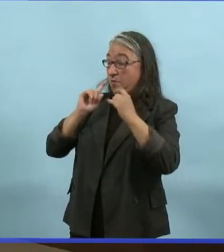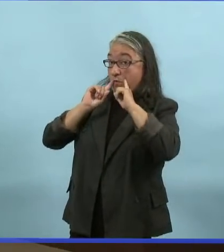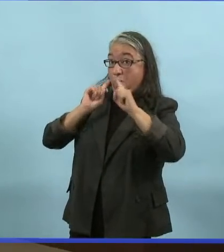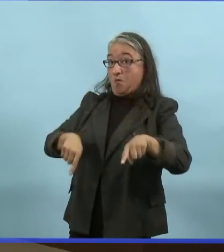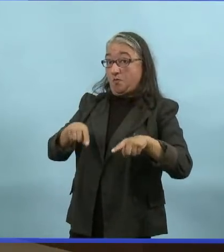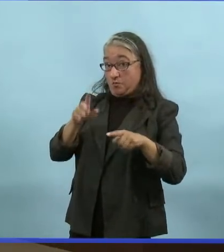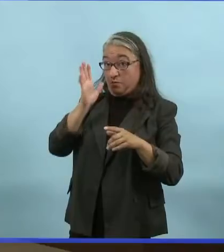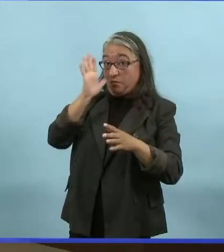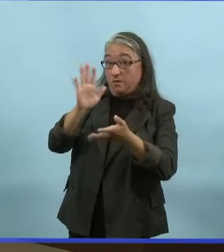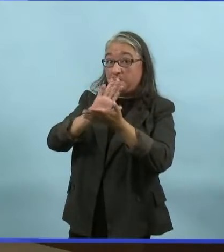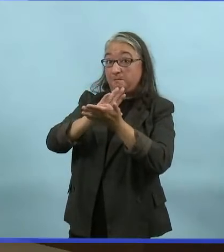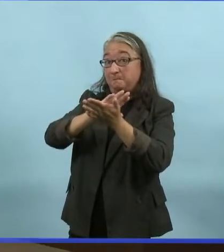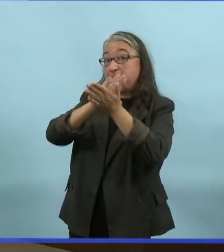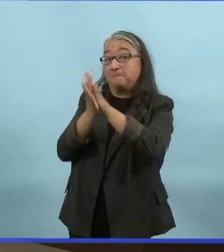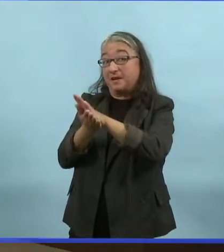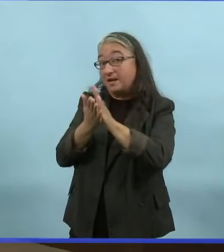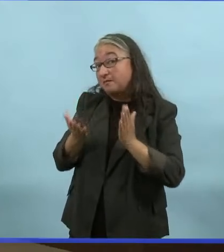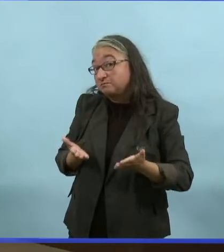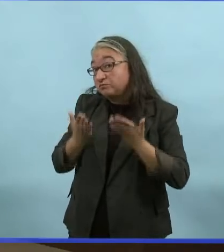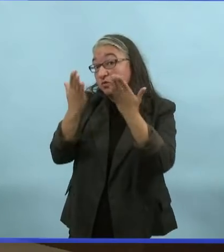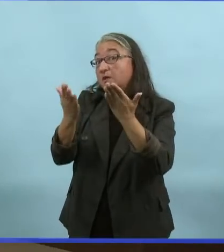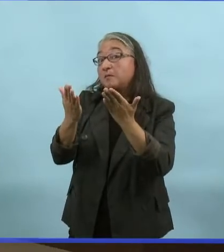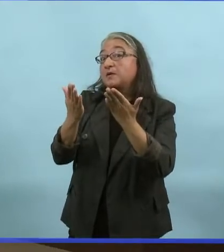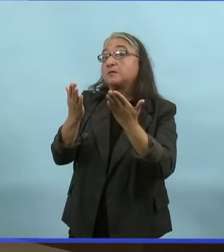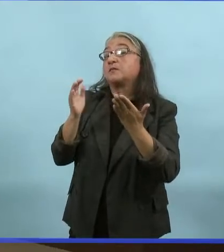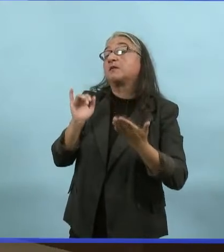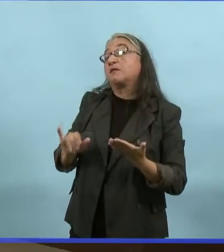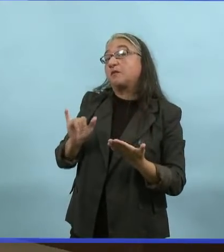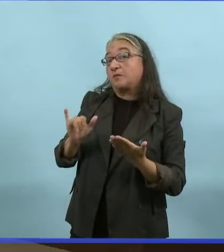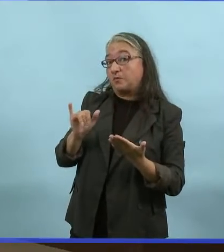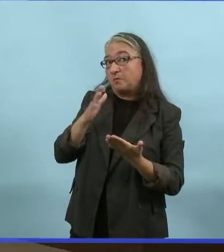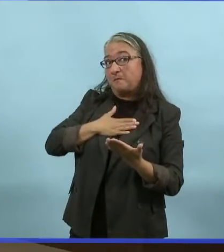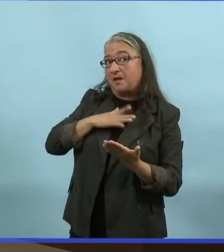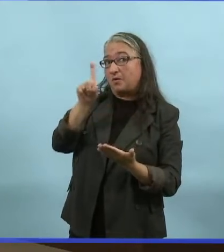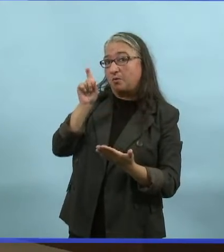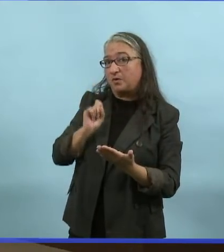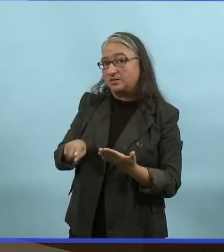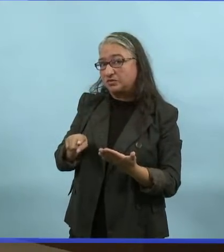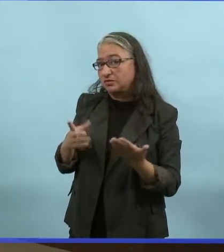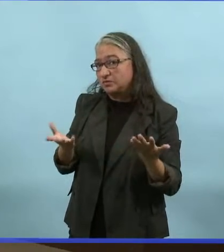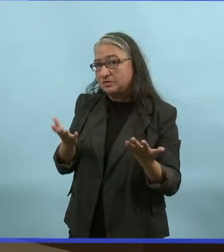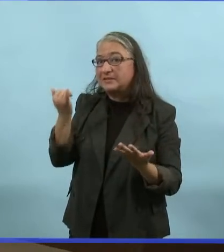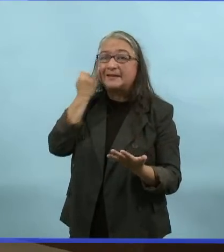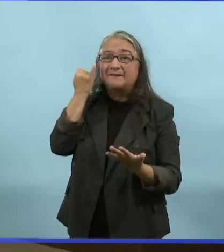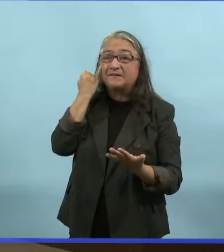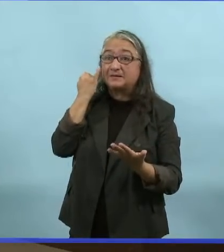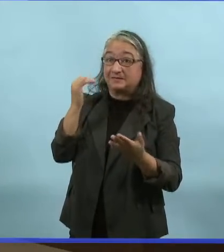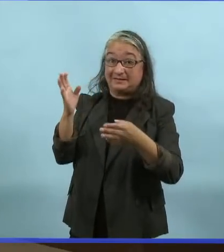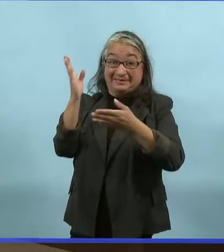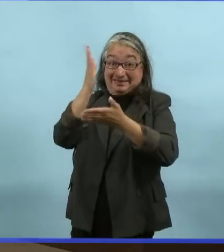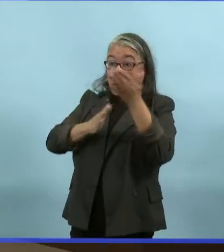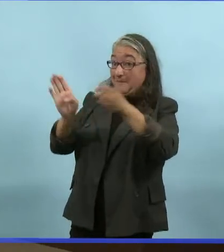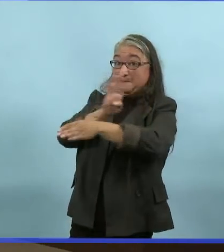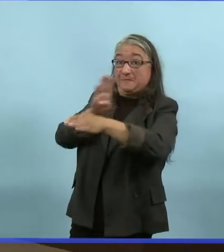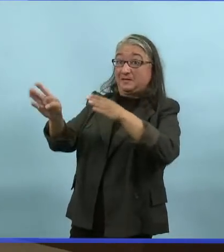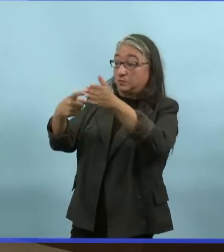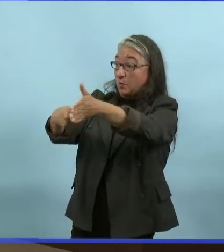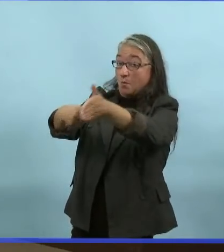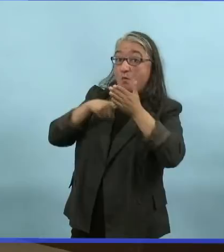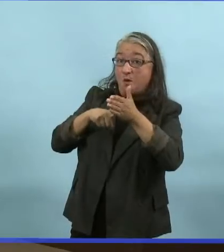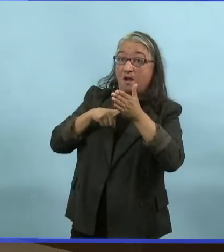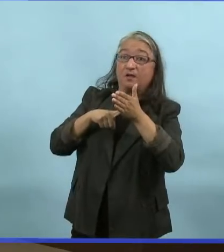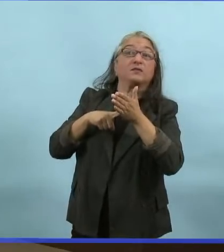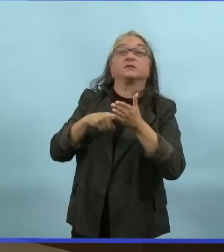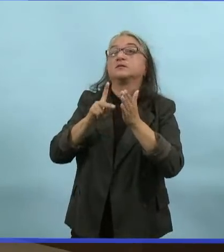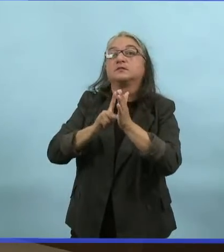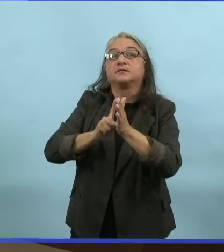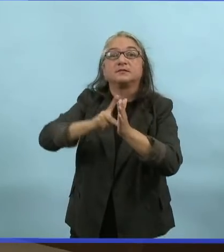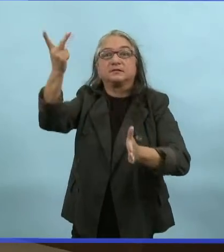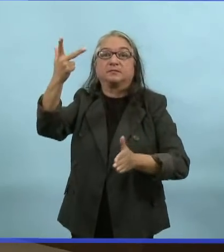what if some businesses are considering keeping a double vaccination policy even after that is